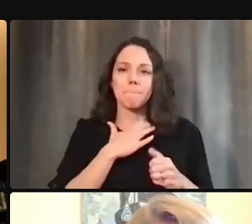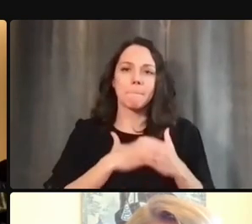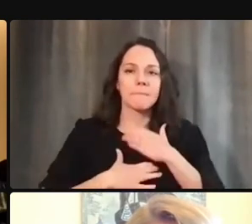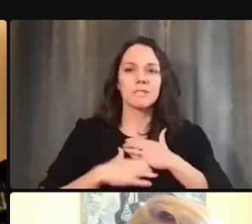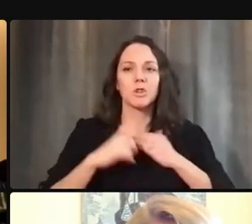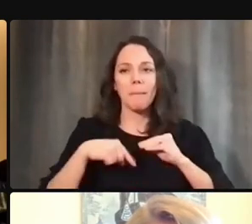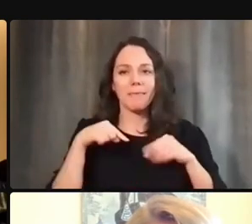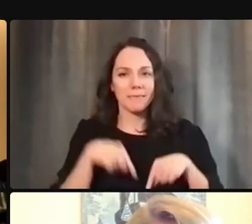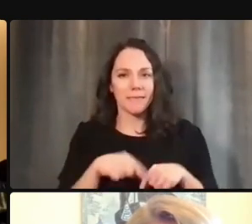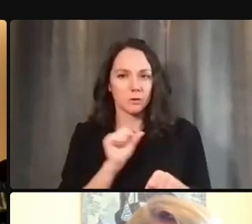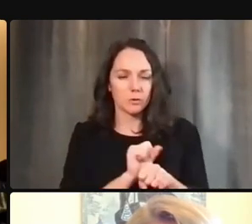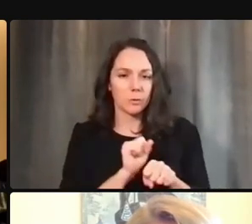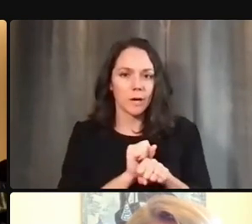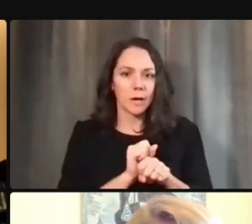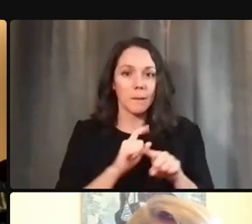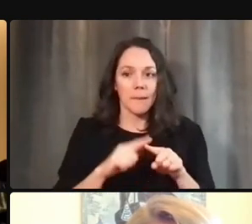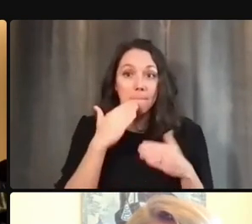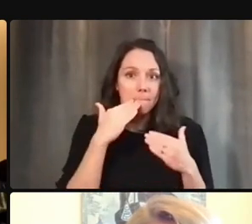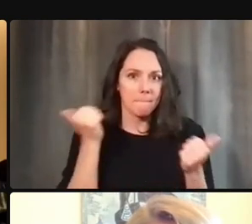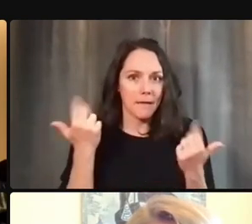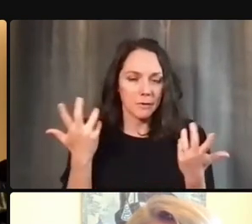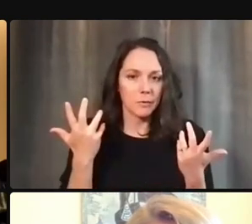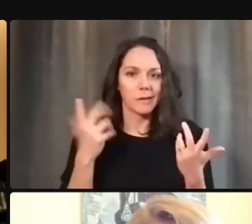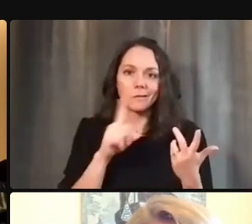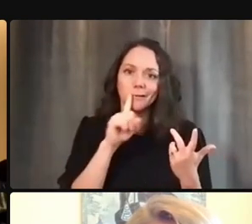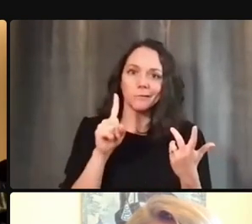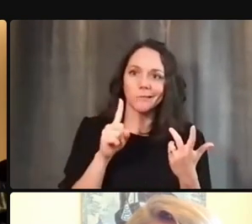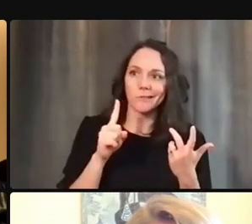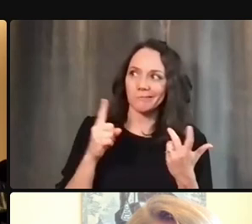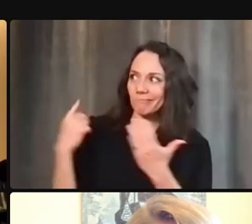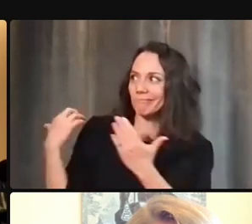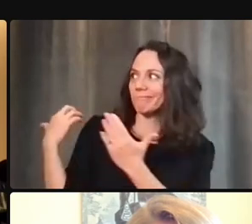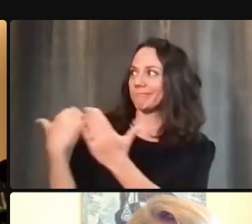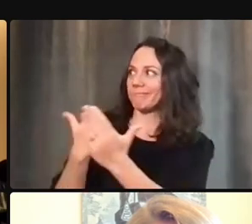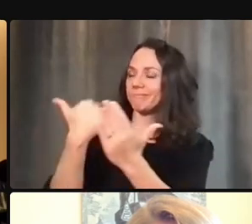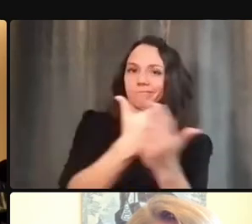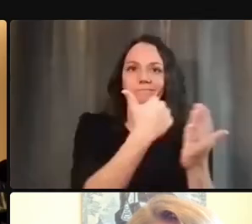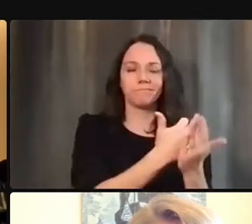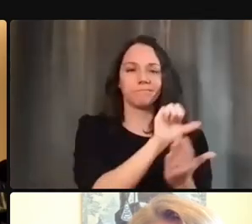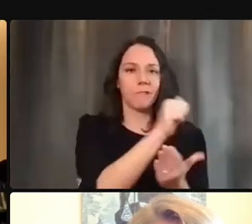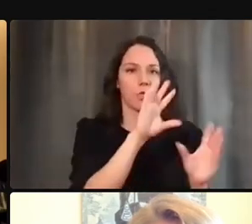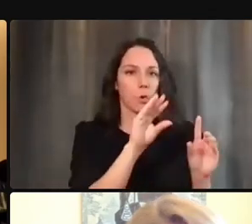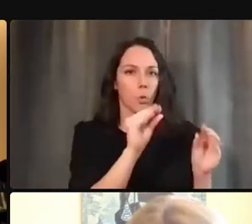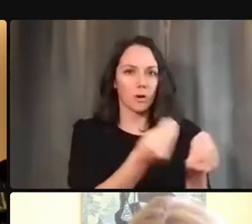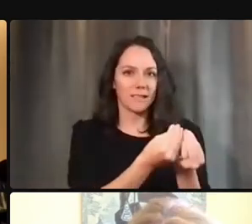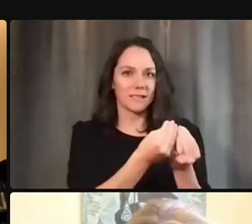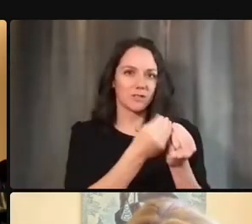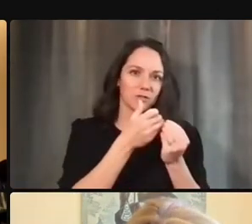to really galvanize other organizations to step up and as Ross said so well,